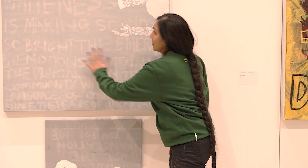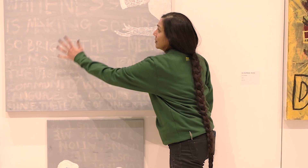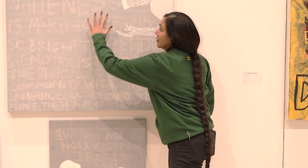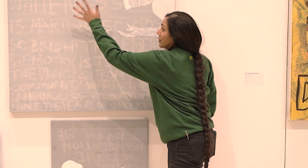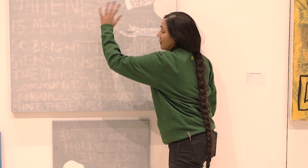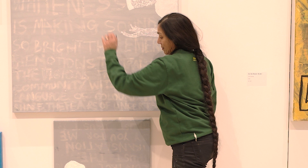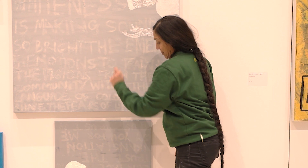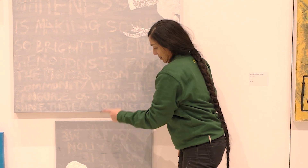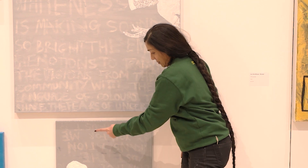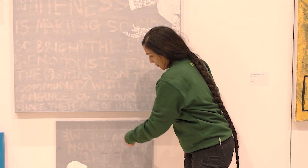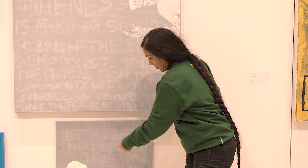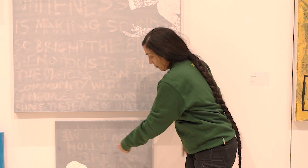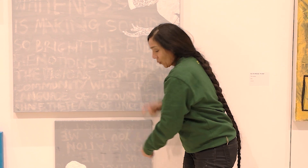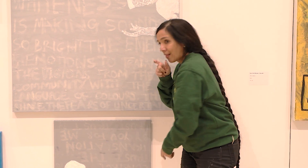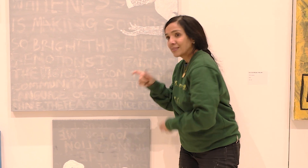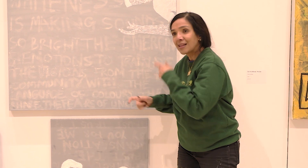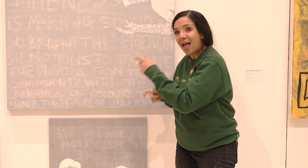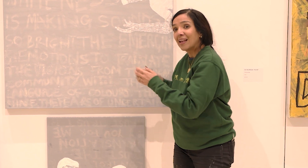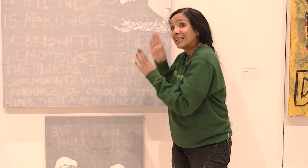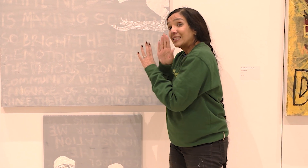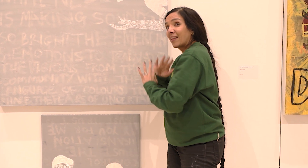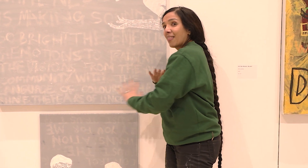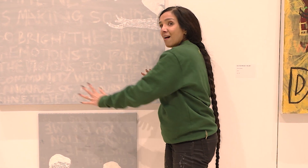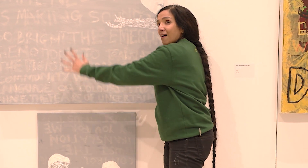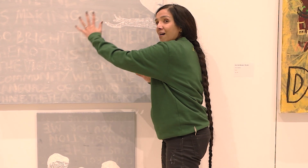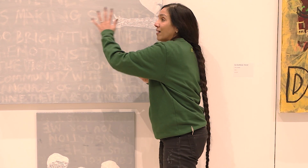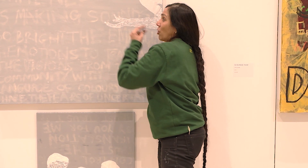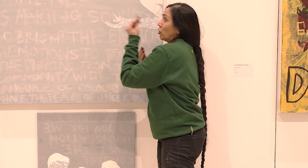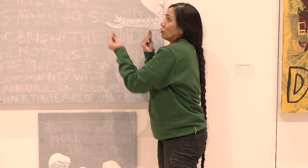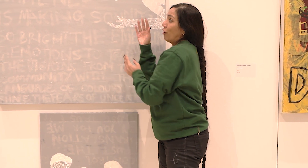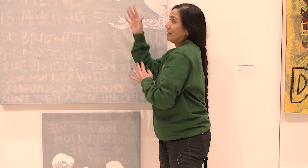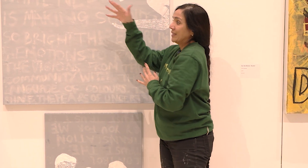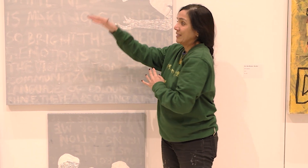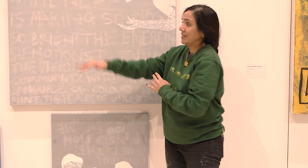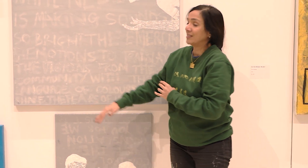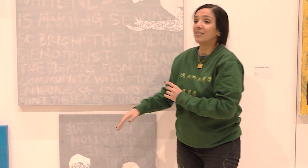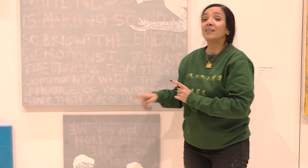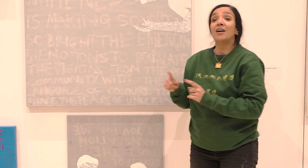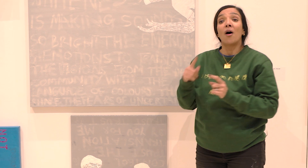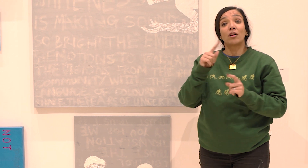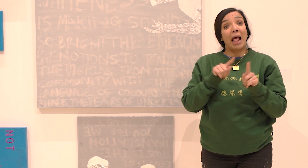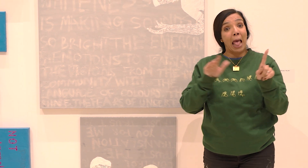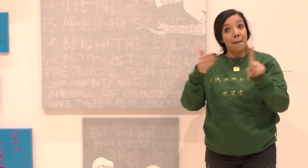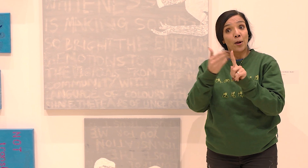so, the lines are empty, but the words are in the background, in opaque, so, they're like a secret language.